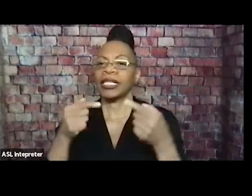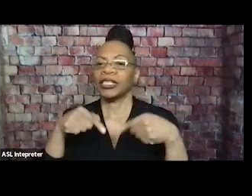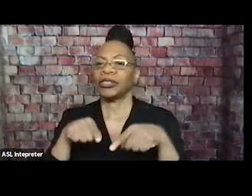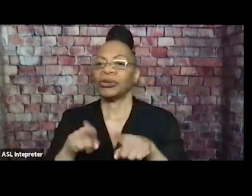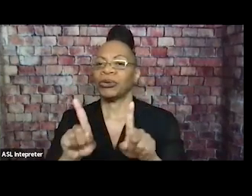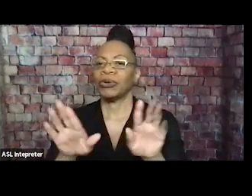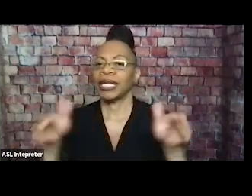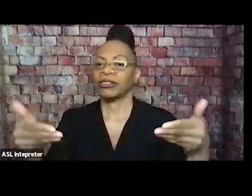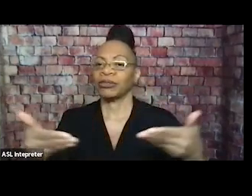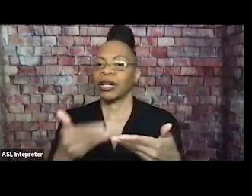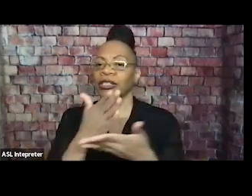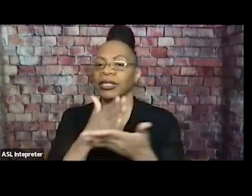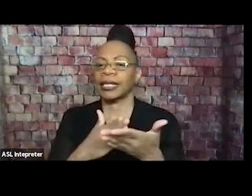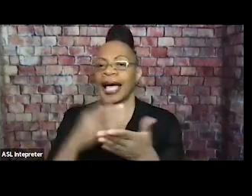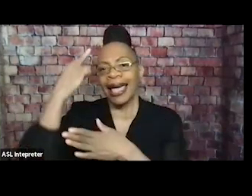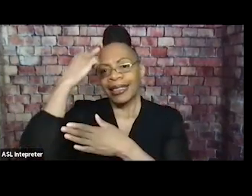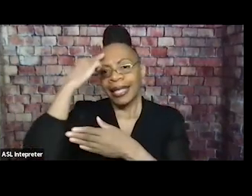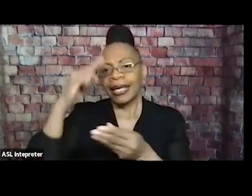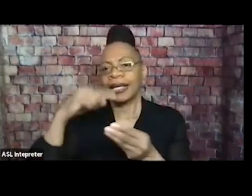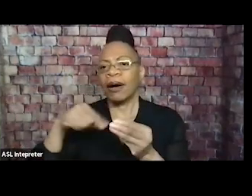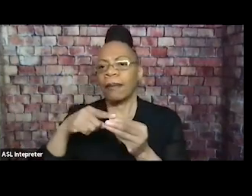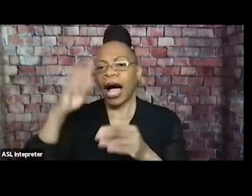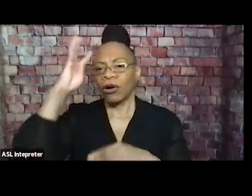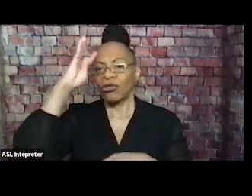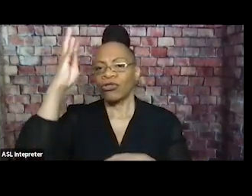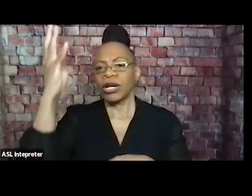think about creative ways where you can present those symptoms.